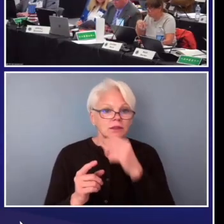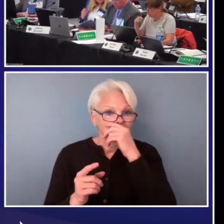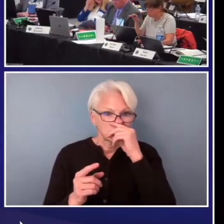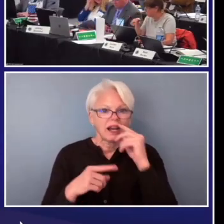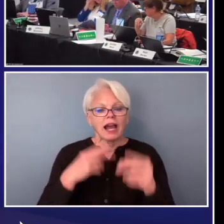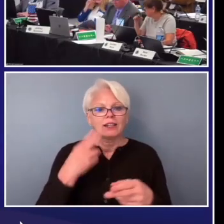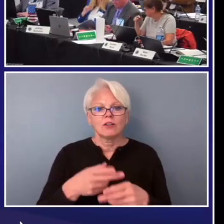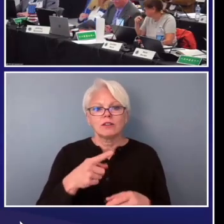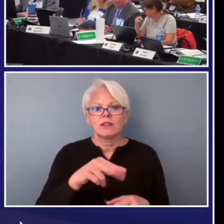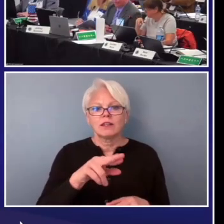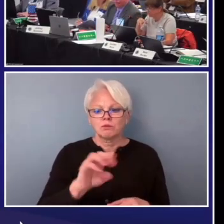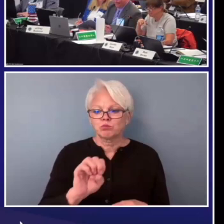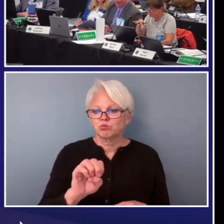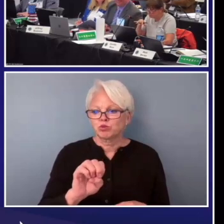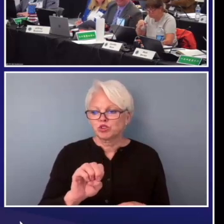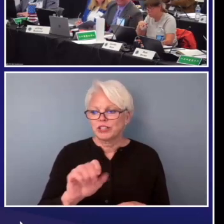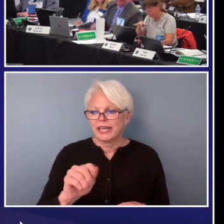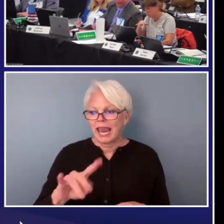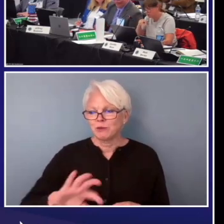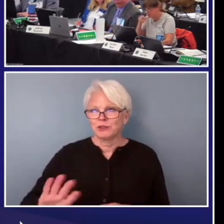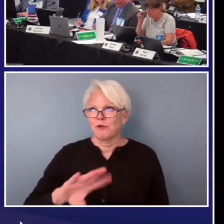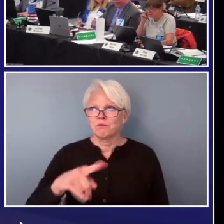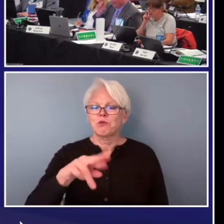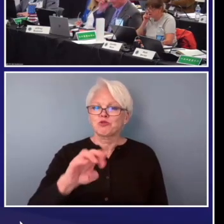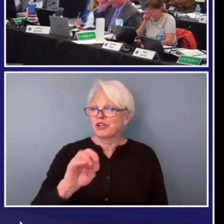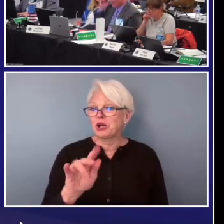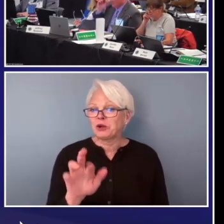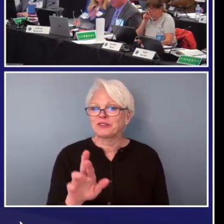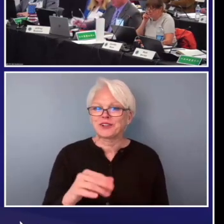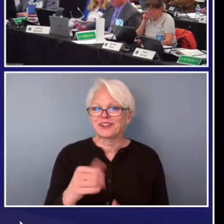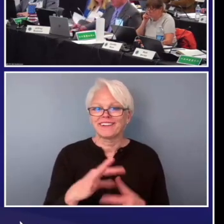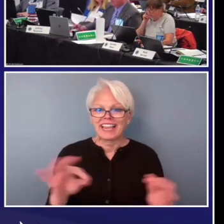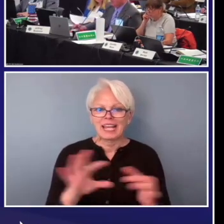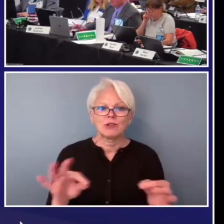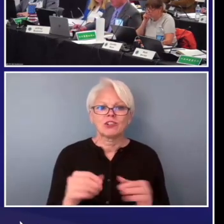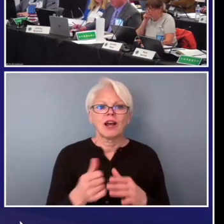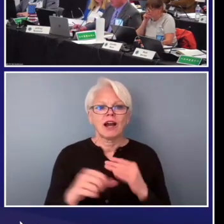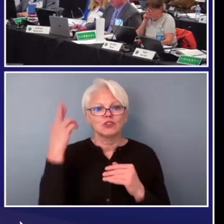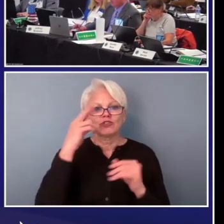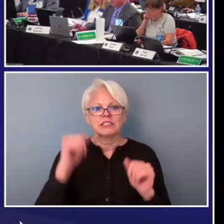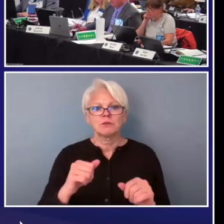the precursor language, not pre- it's actually in the regs. Um, under a reasonable value. I mean, I just don't know.